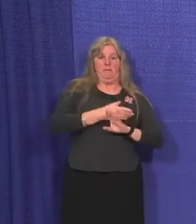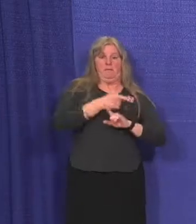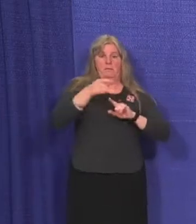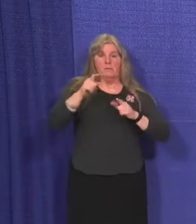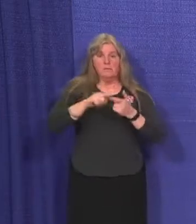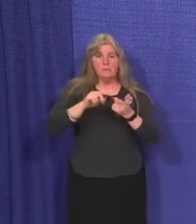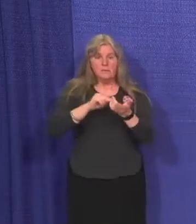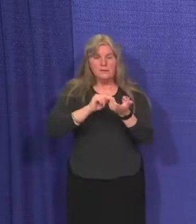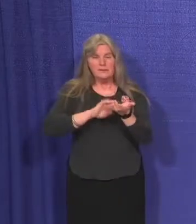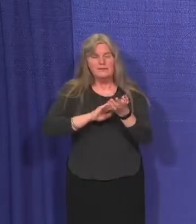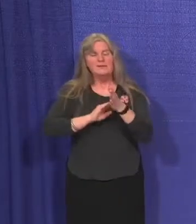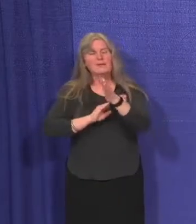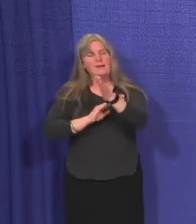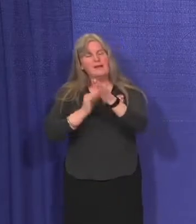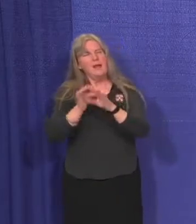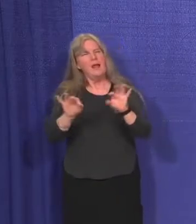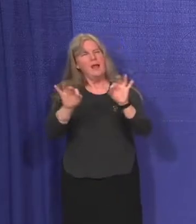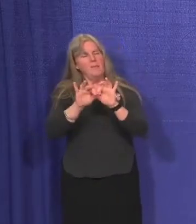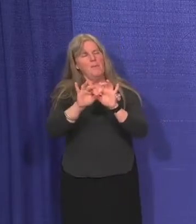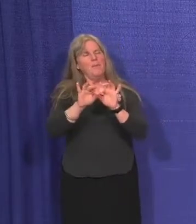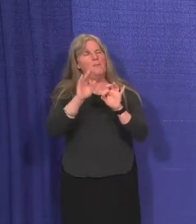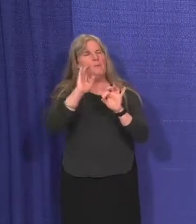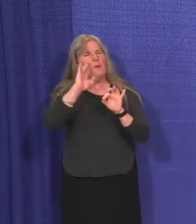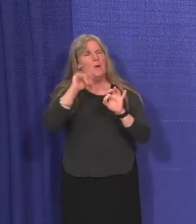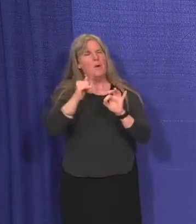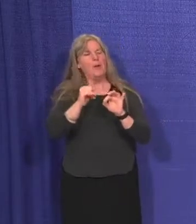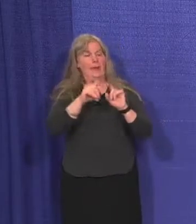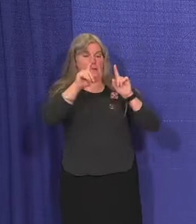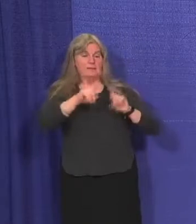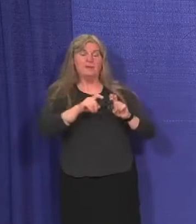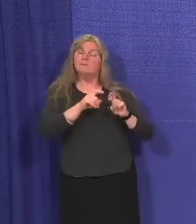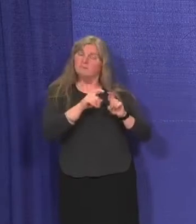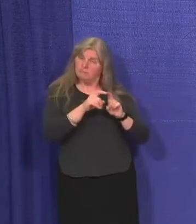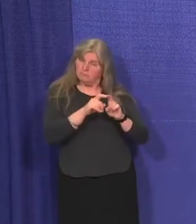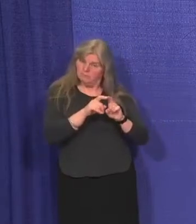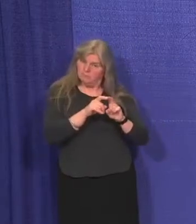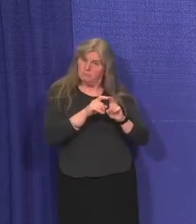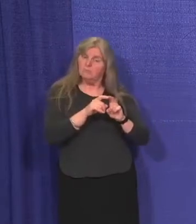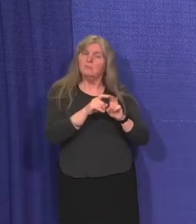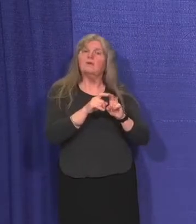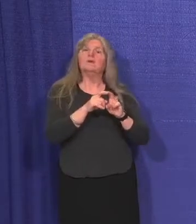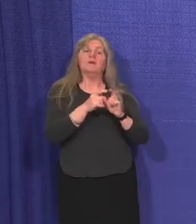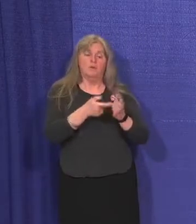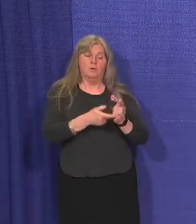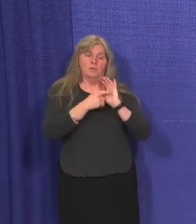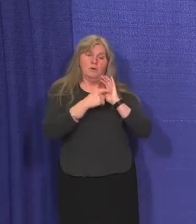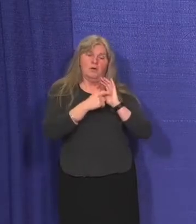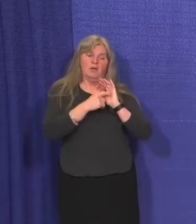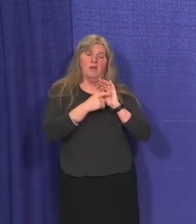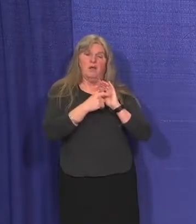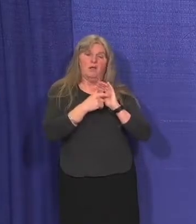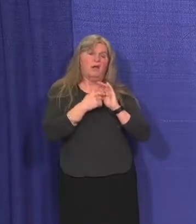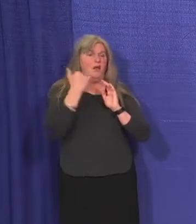careful which each dose.